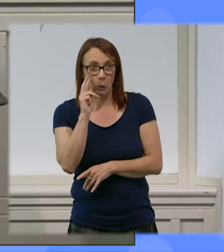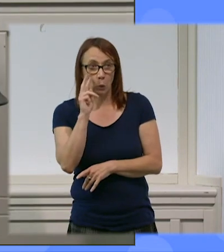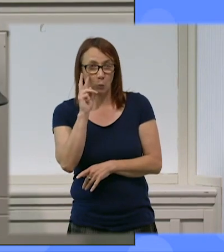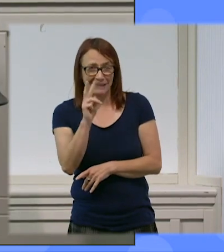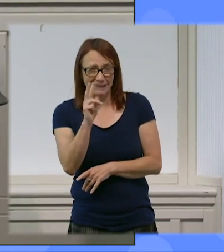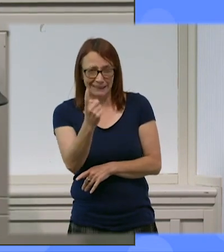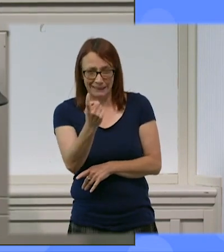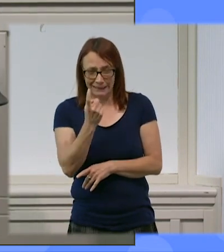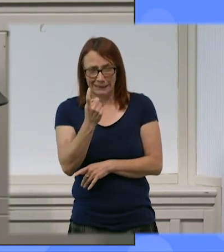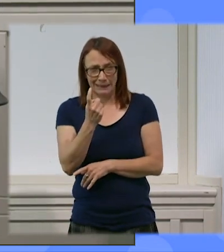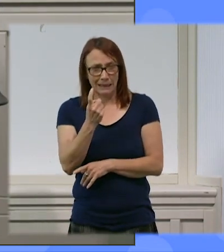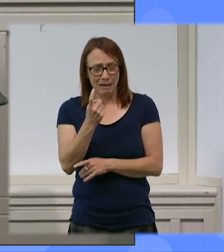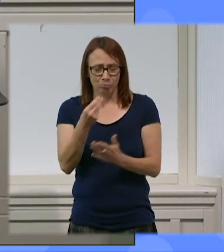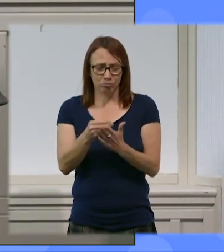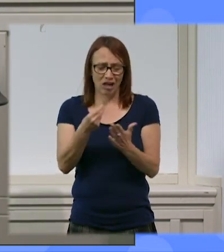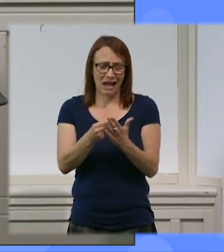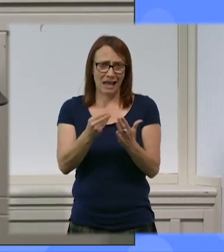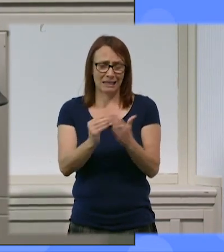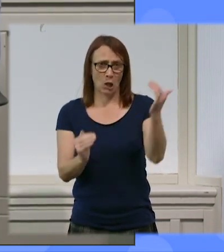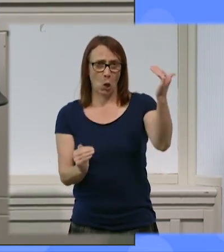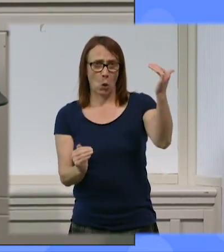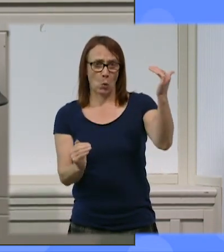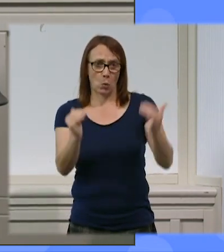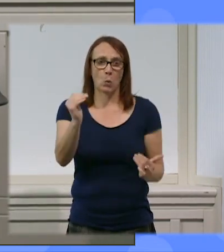change globally from the supply change that's not being driven by Scotland